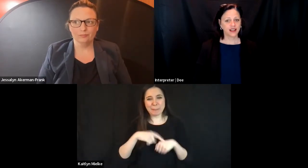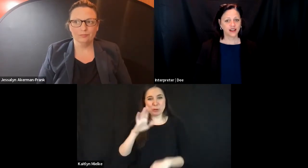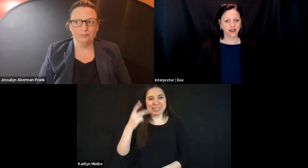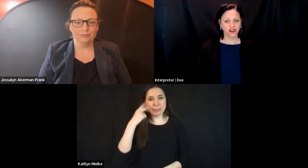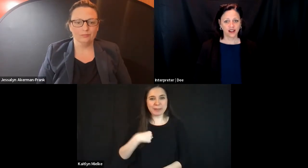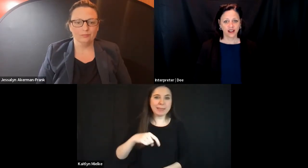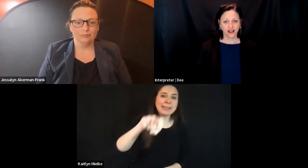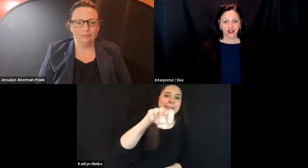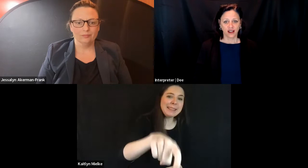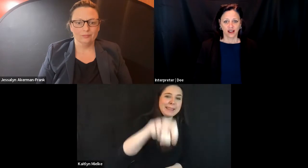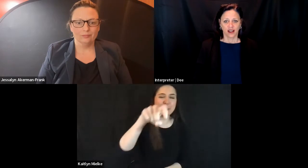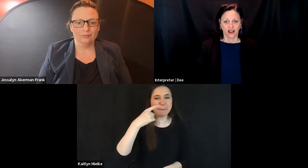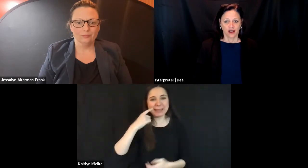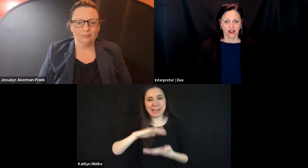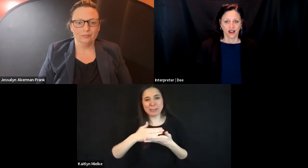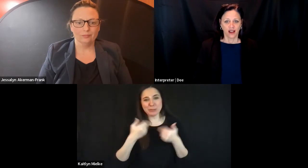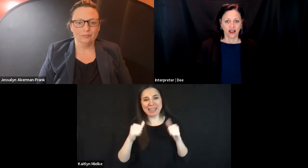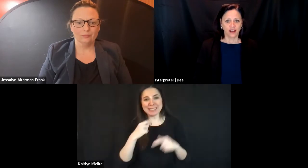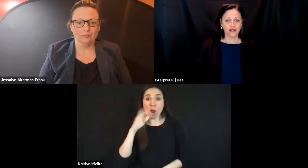Jessalyn: Are we good? Kaitlyn: Yes.